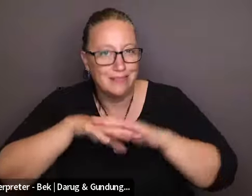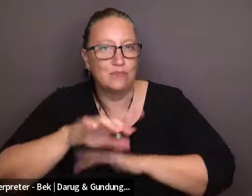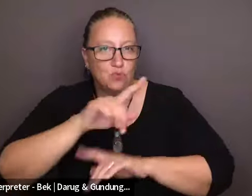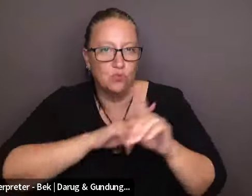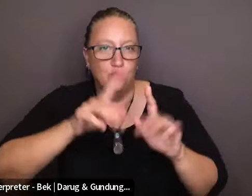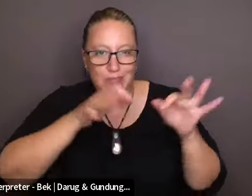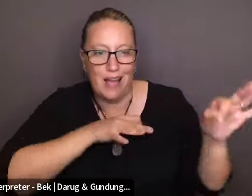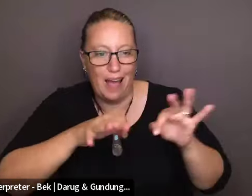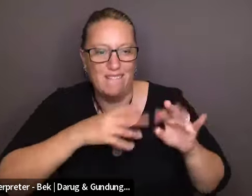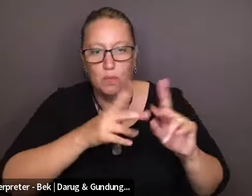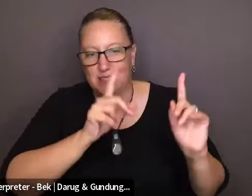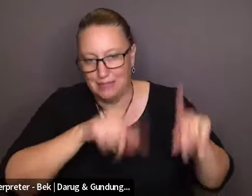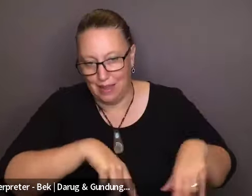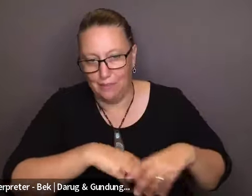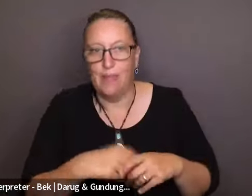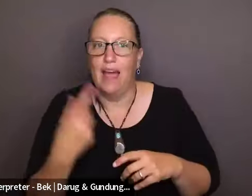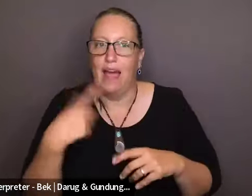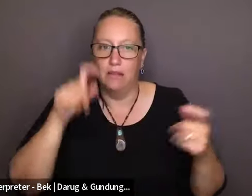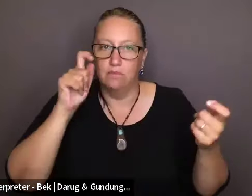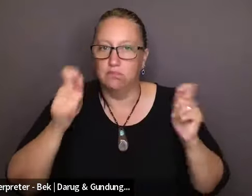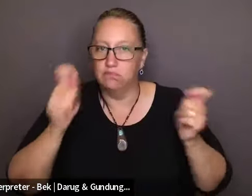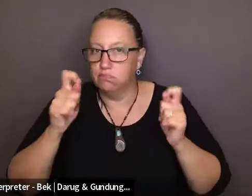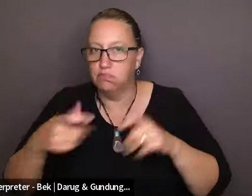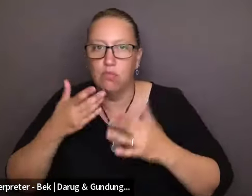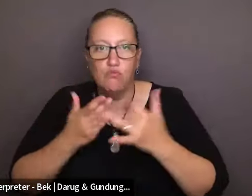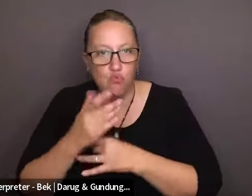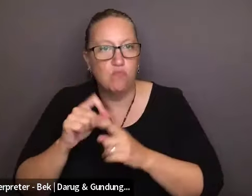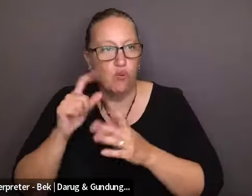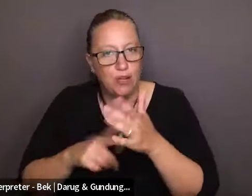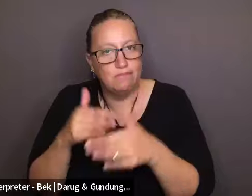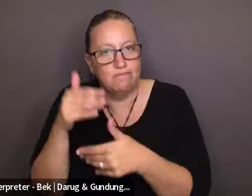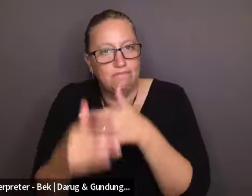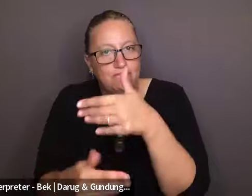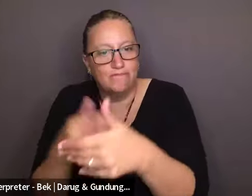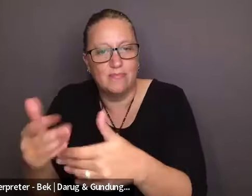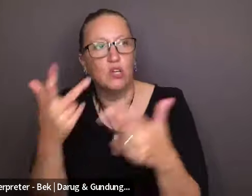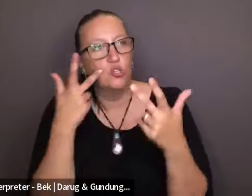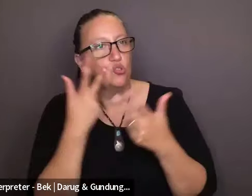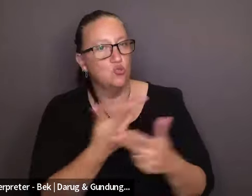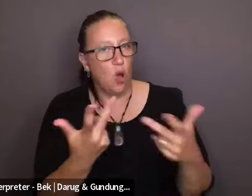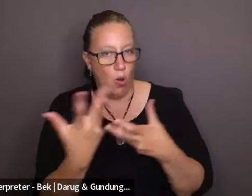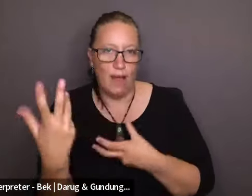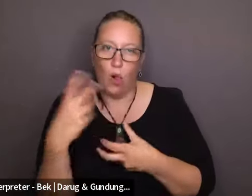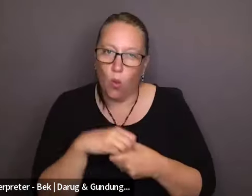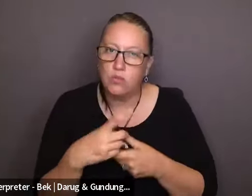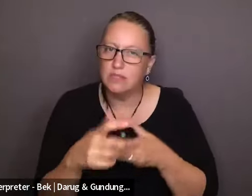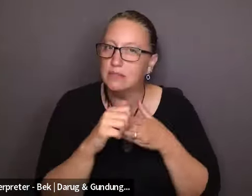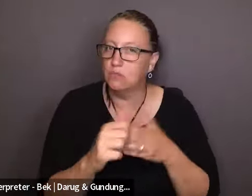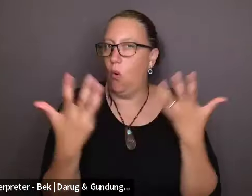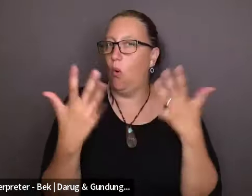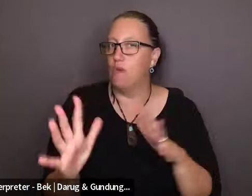materials built into the project from the start, and space for reflection and adaption as the project